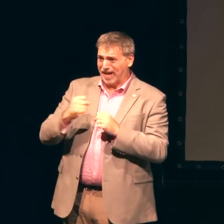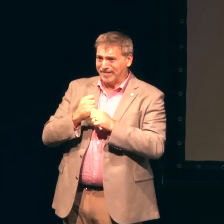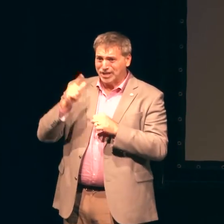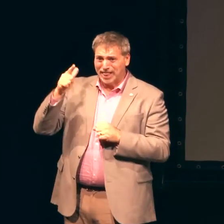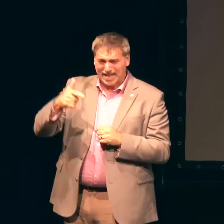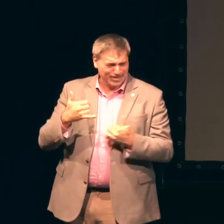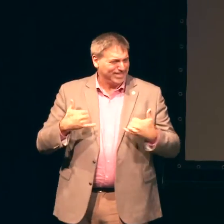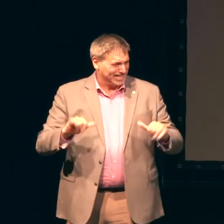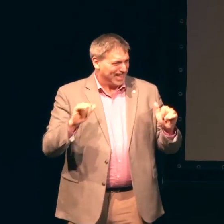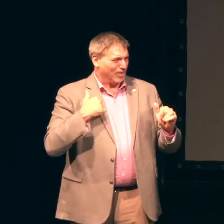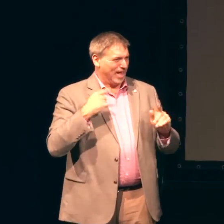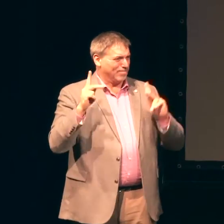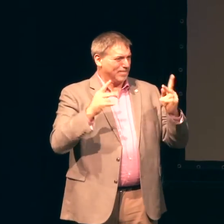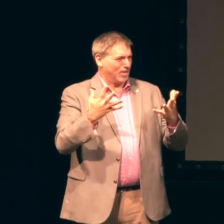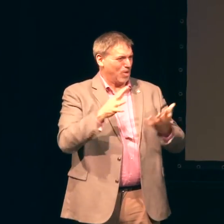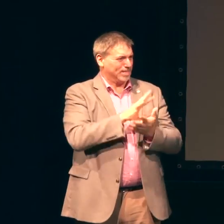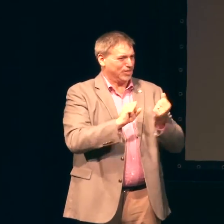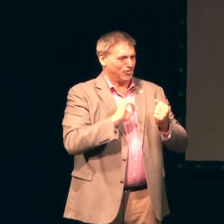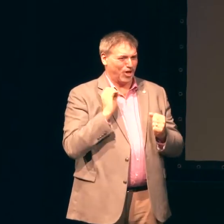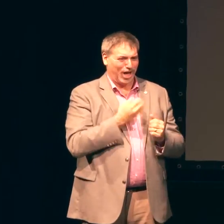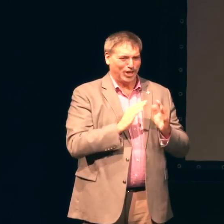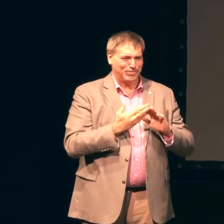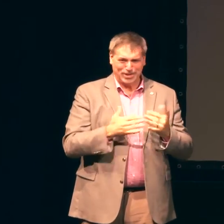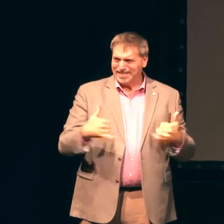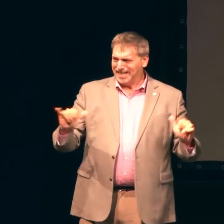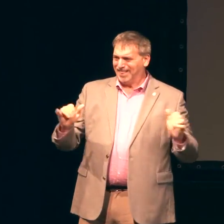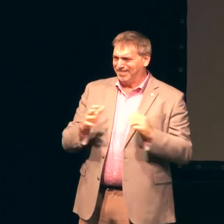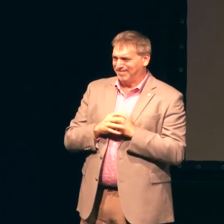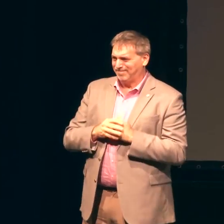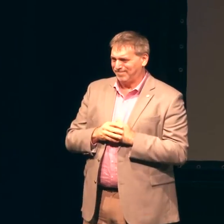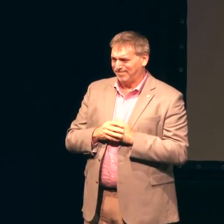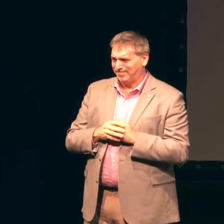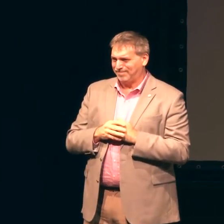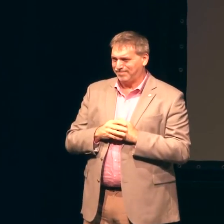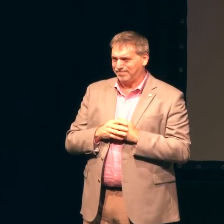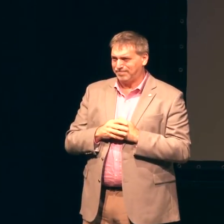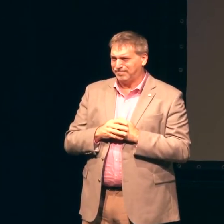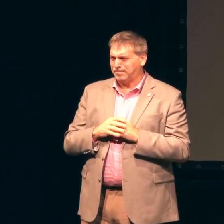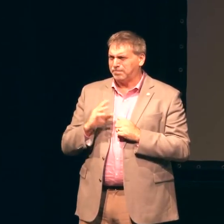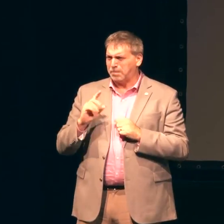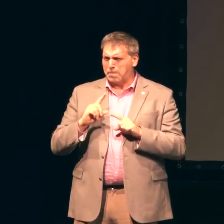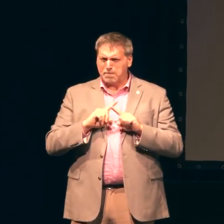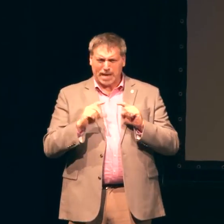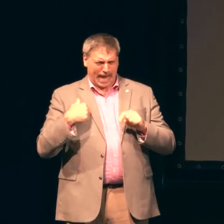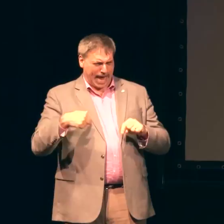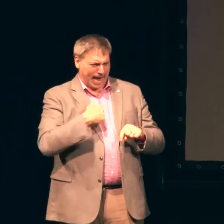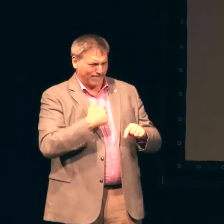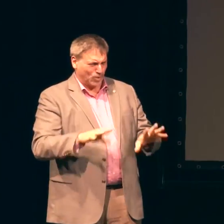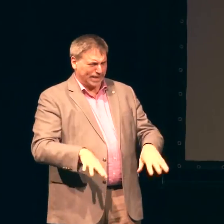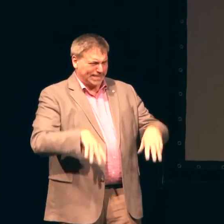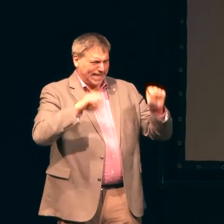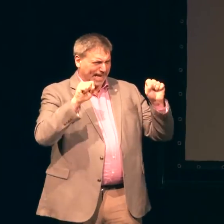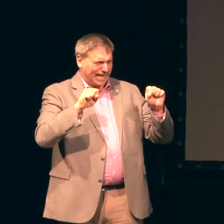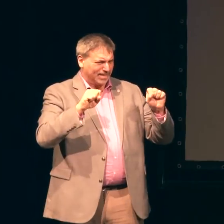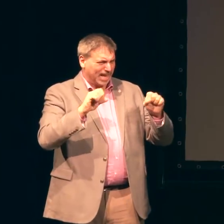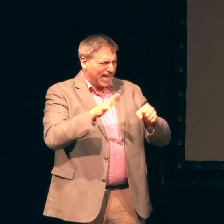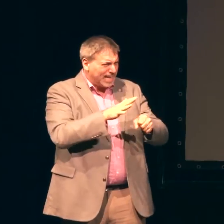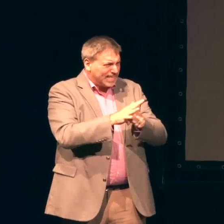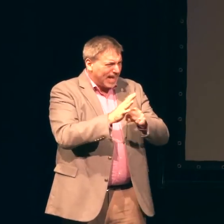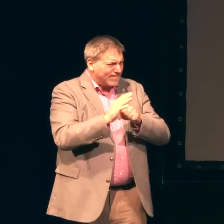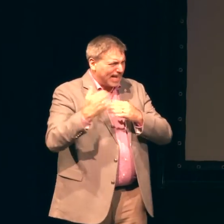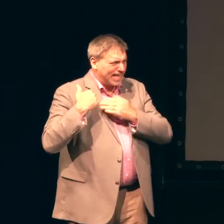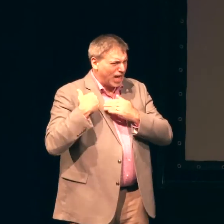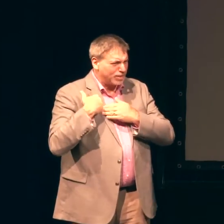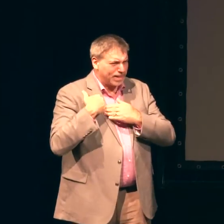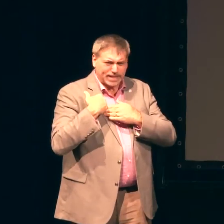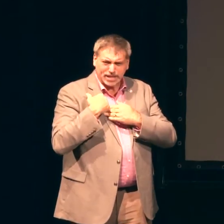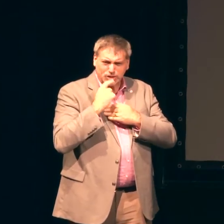and today 135 years later, we still have people that want to destroy our community. Are we